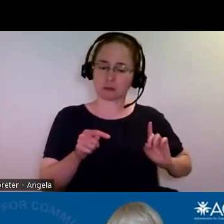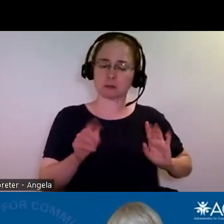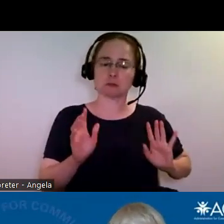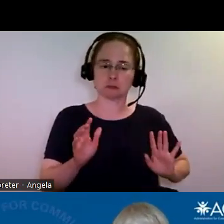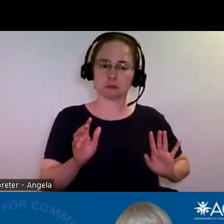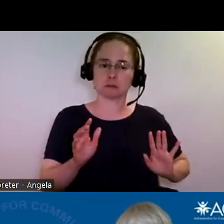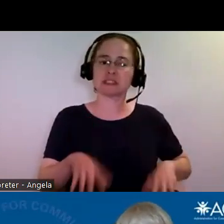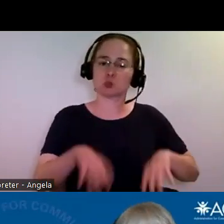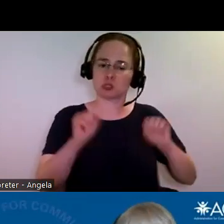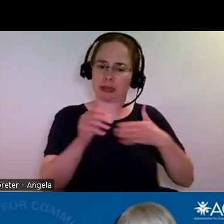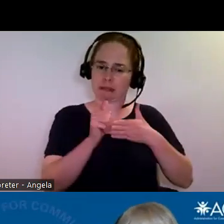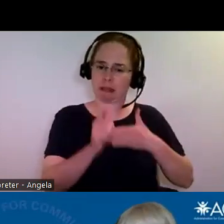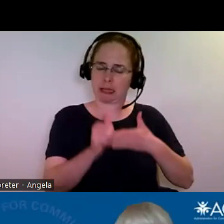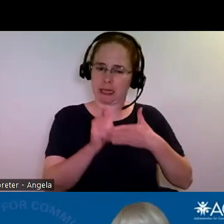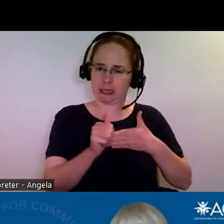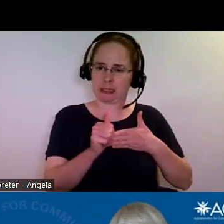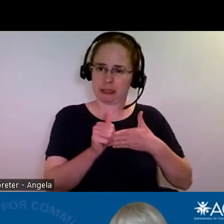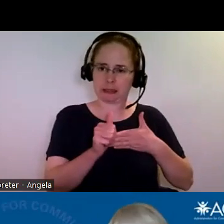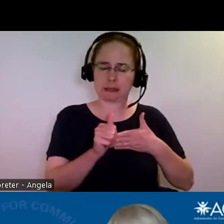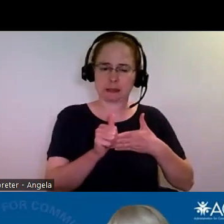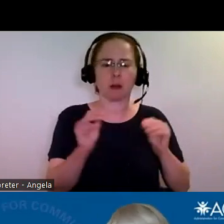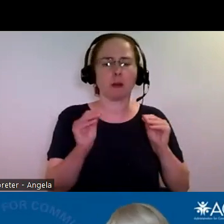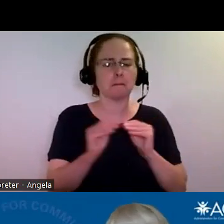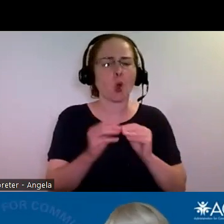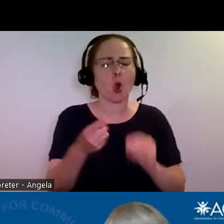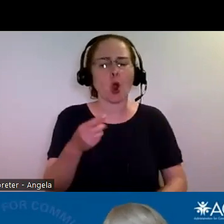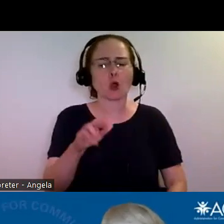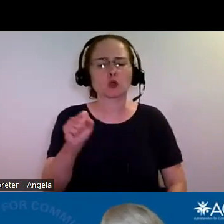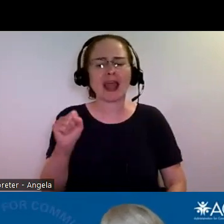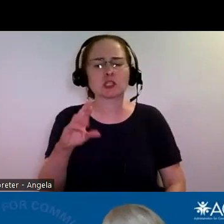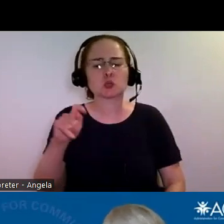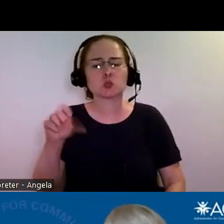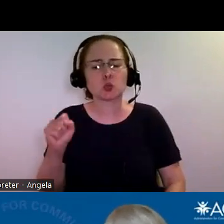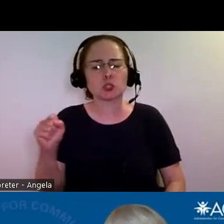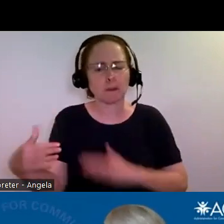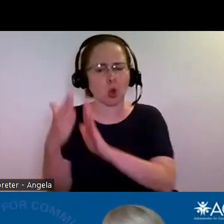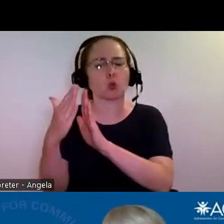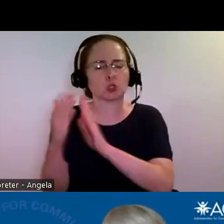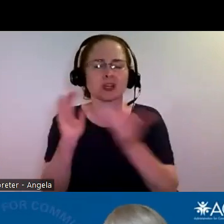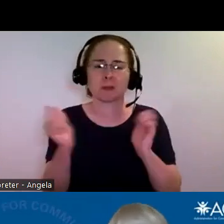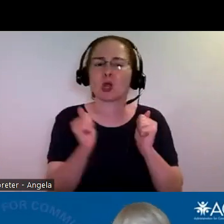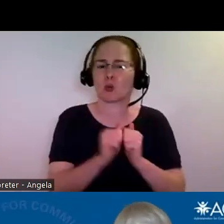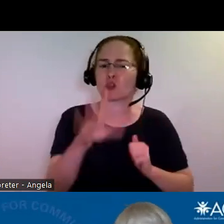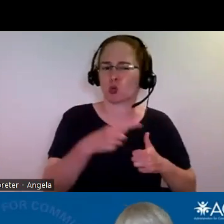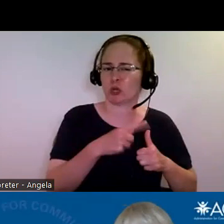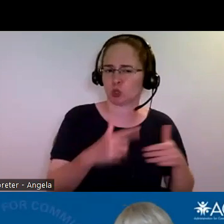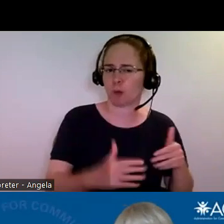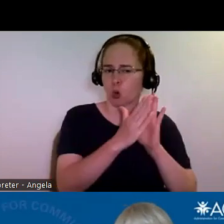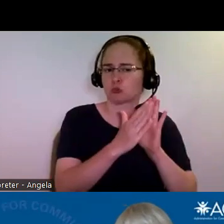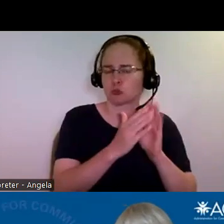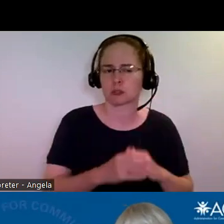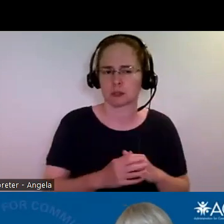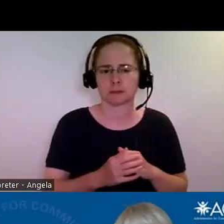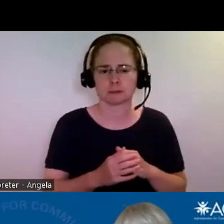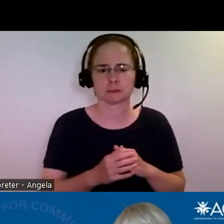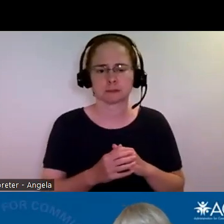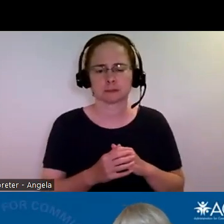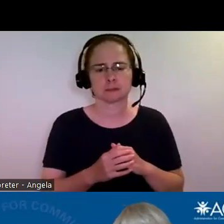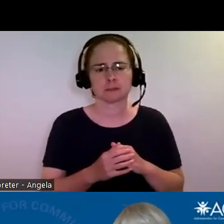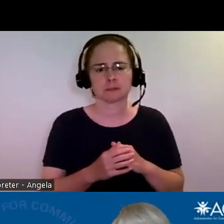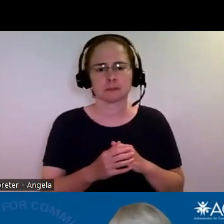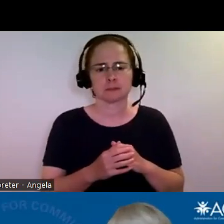lead of a more grassroots approach rather than the approach that she started with. And just how being